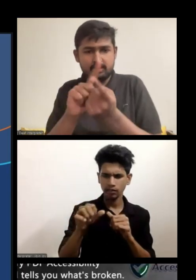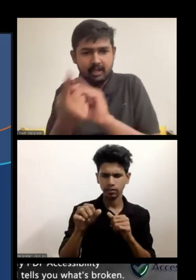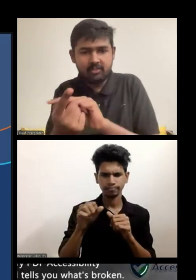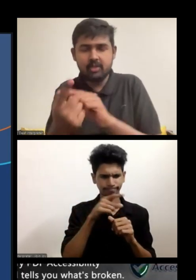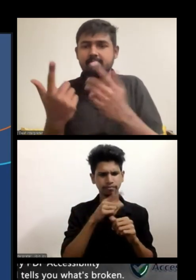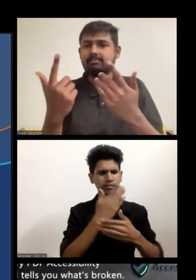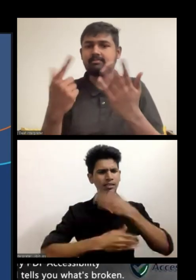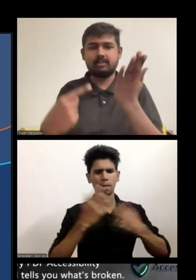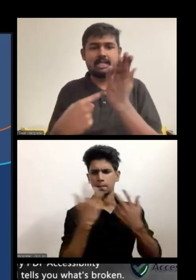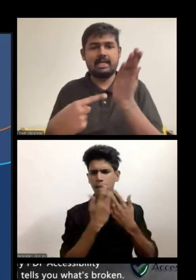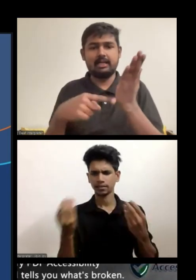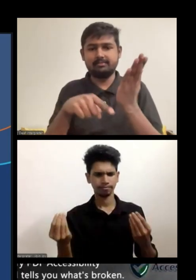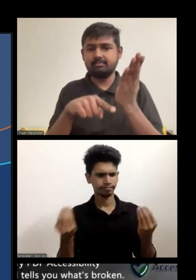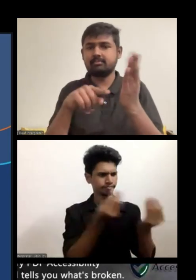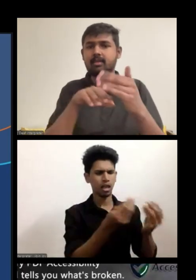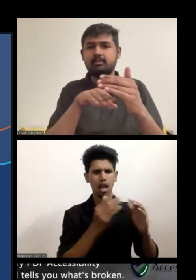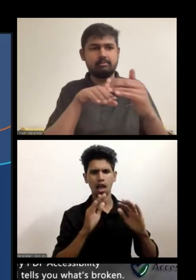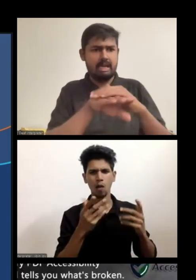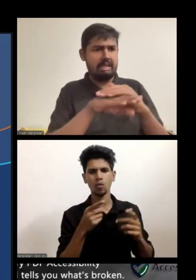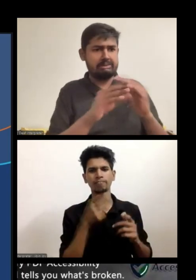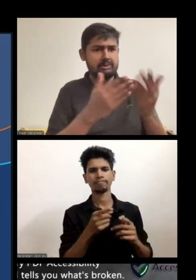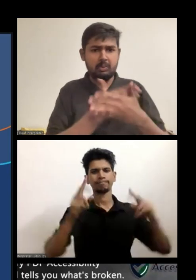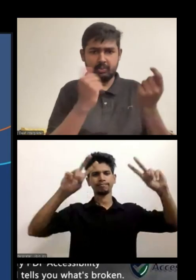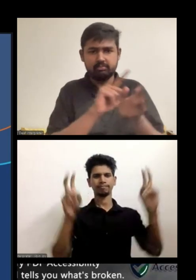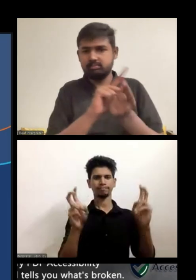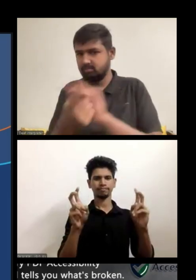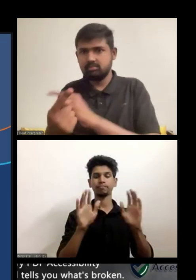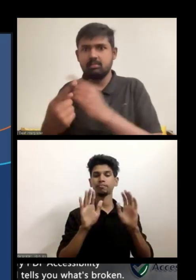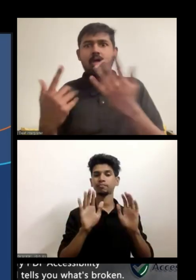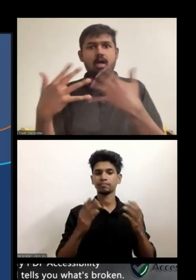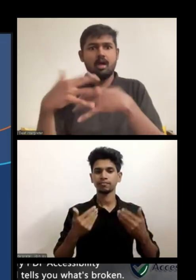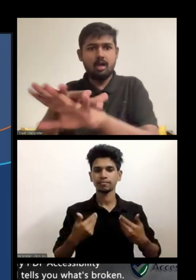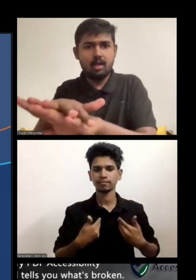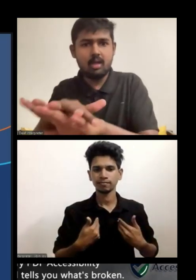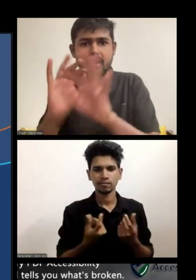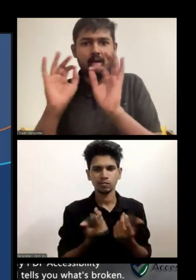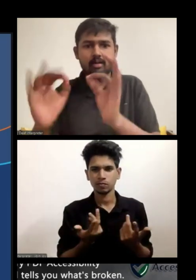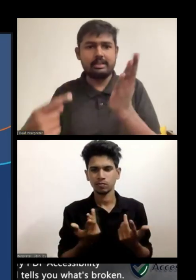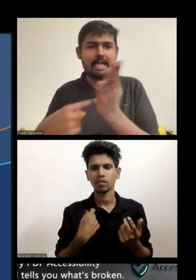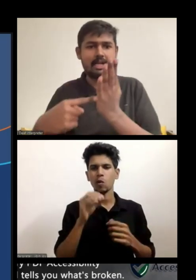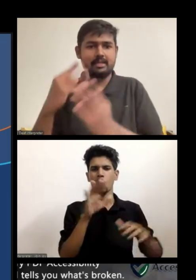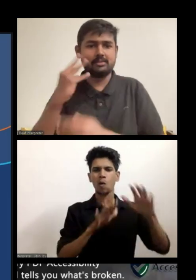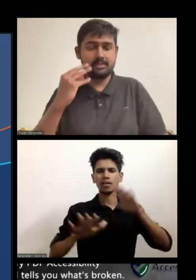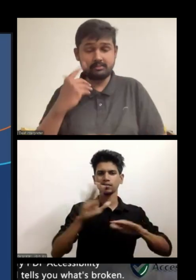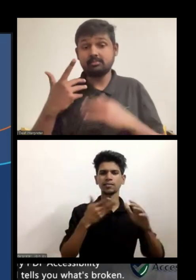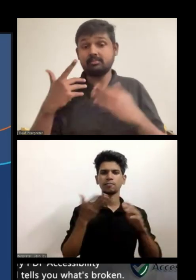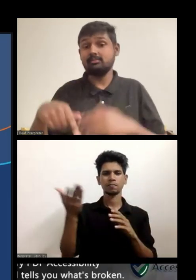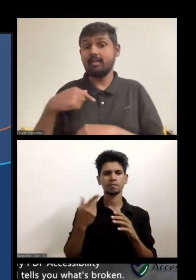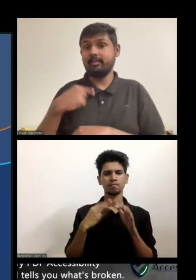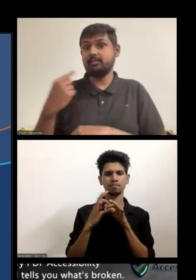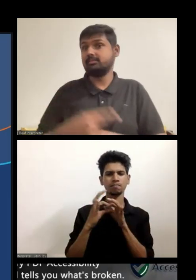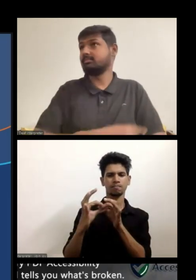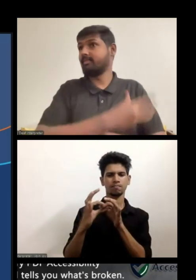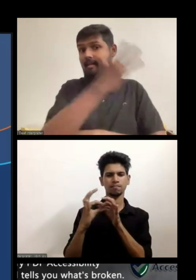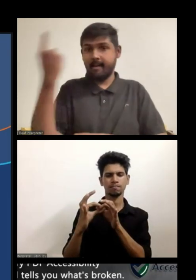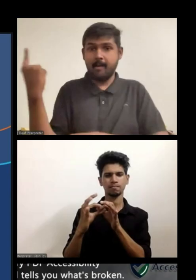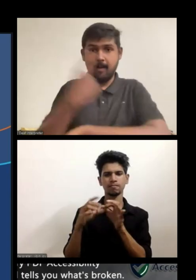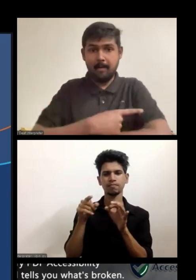In my day job, I am working with an organization that is associated with WCAG compliance, audits,